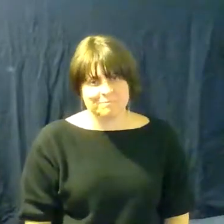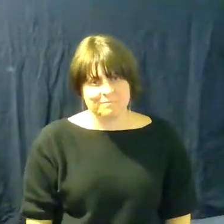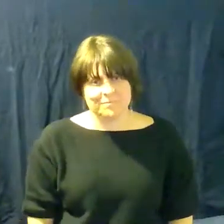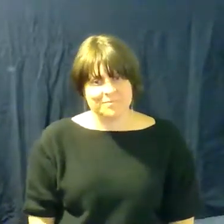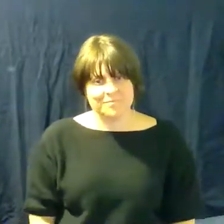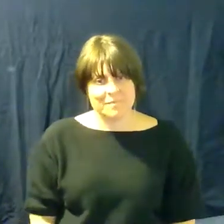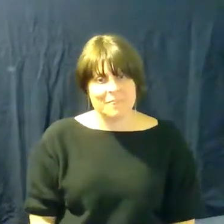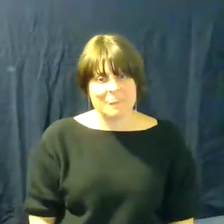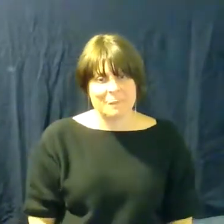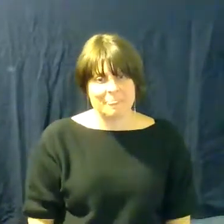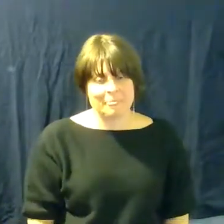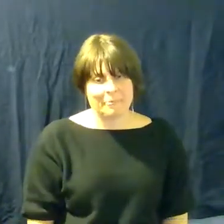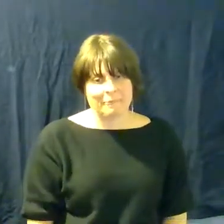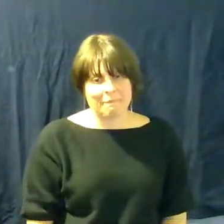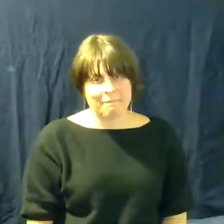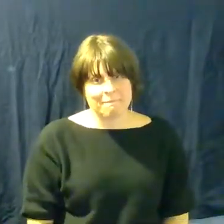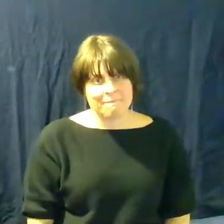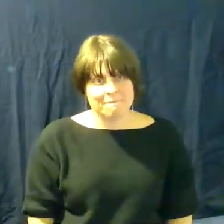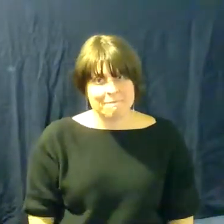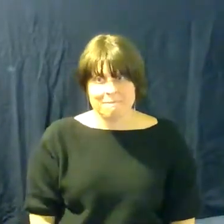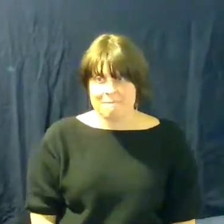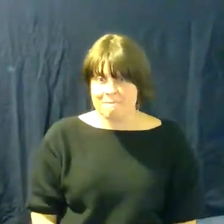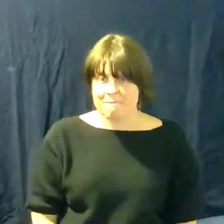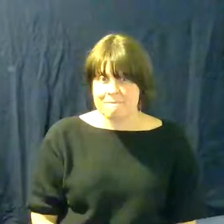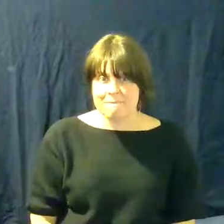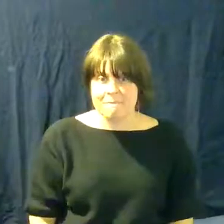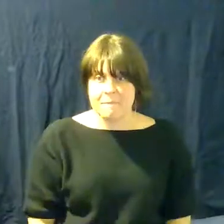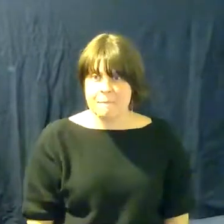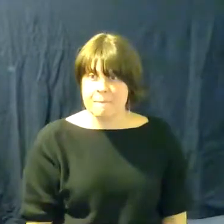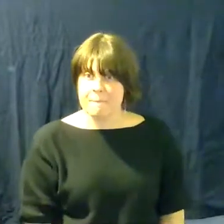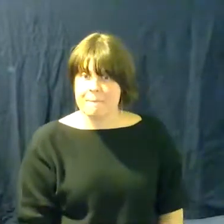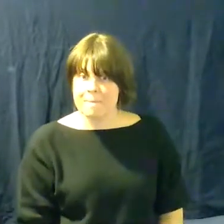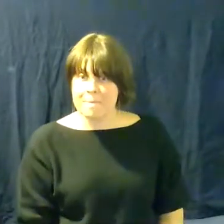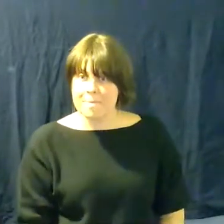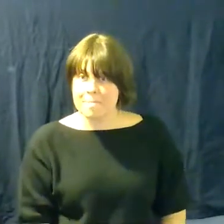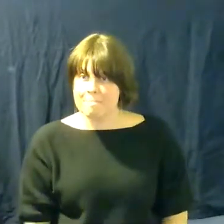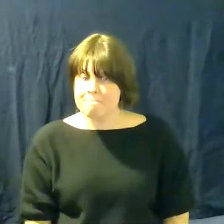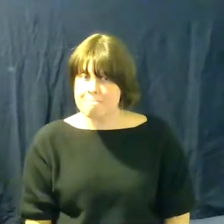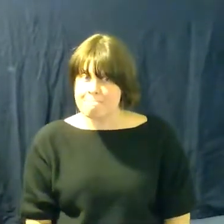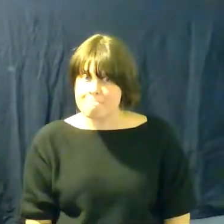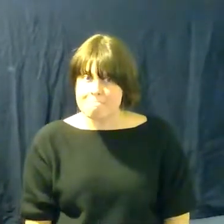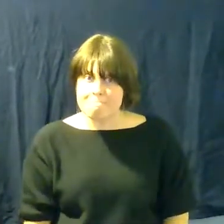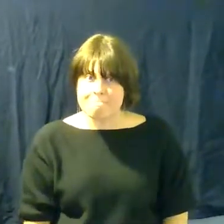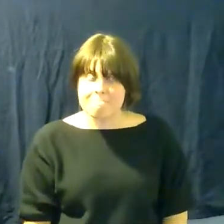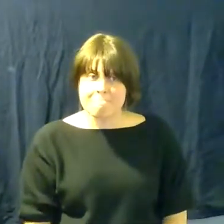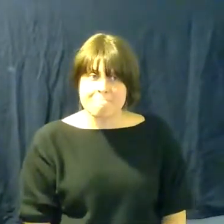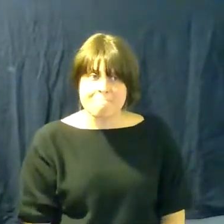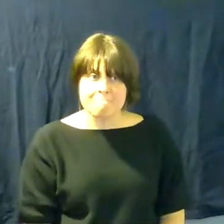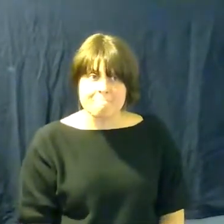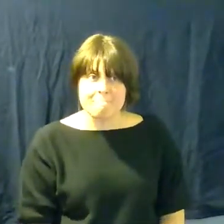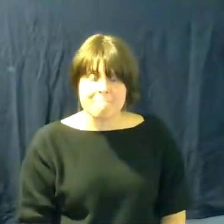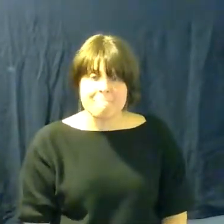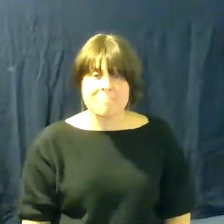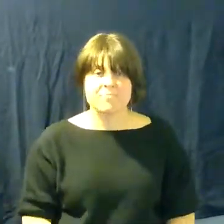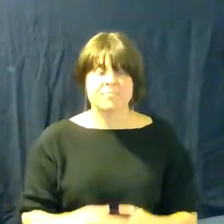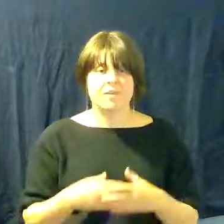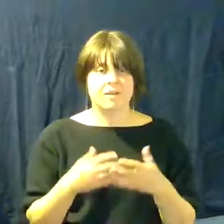fine to email us any time with any questions that you have